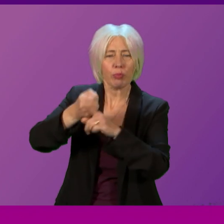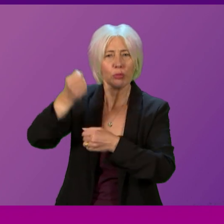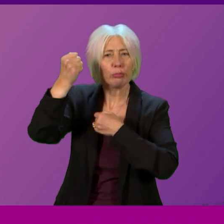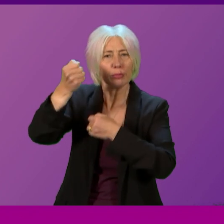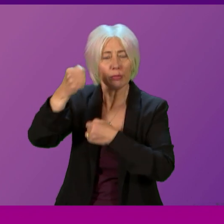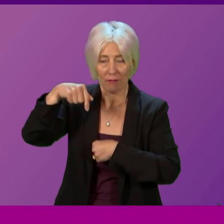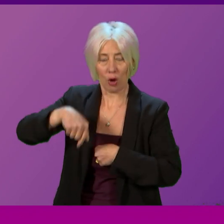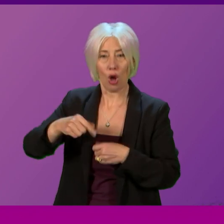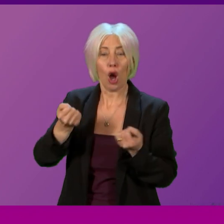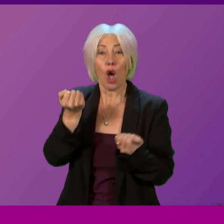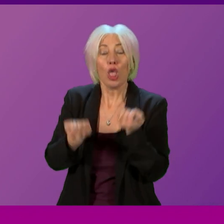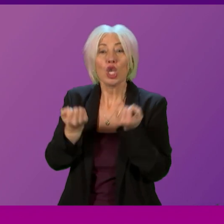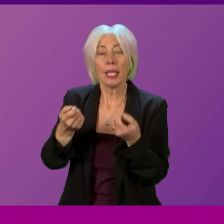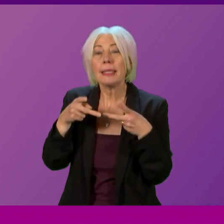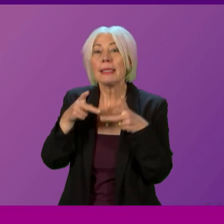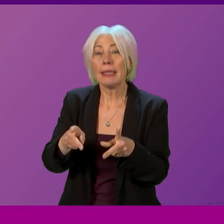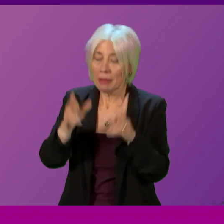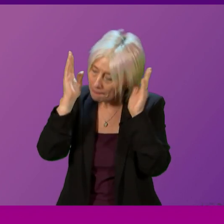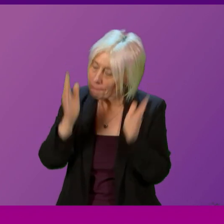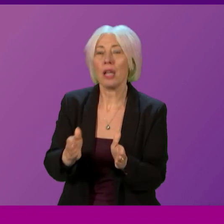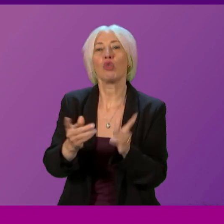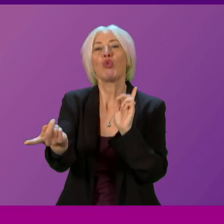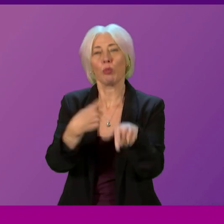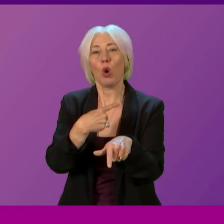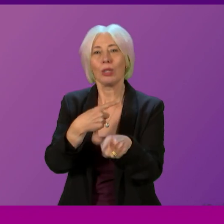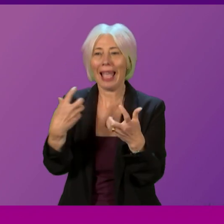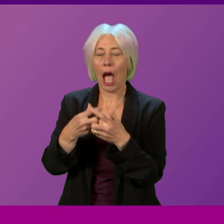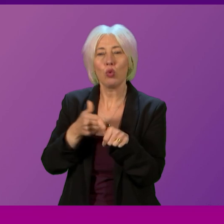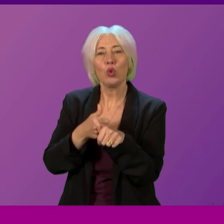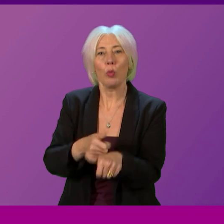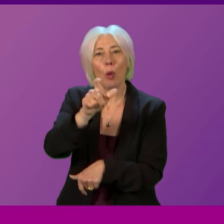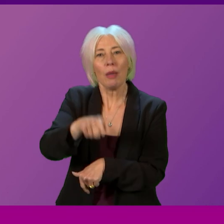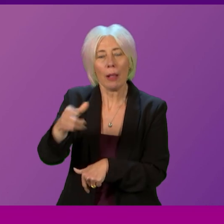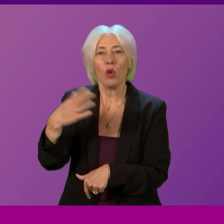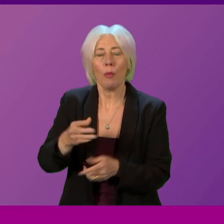The justice system also has to respond better to support victims of domestic abuse; I know